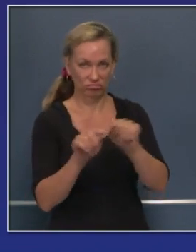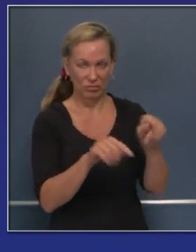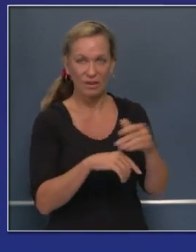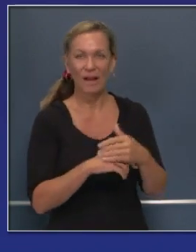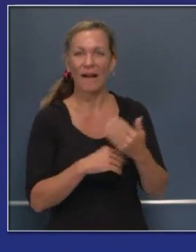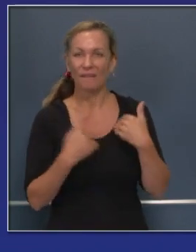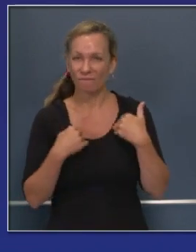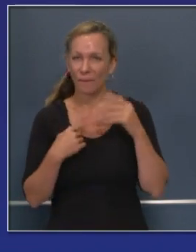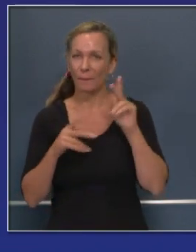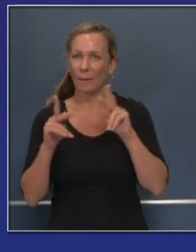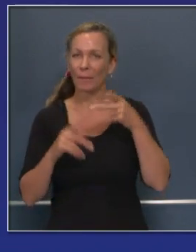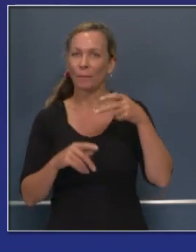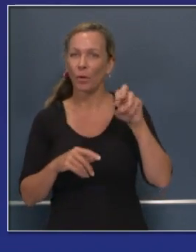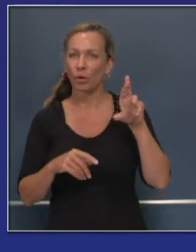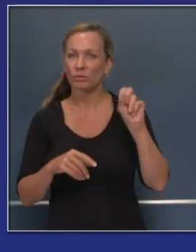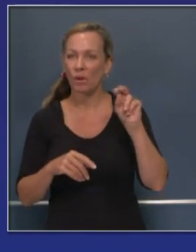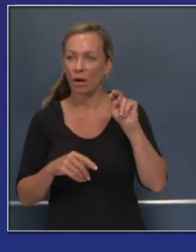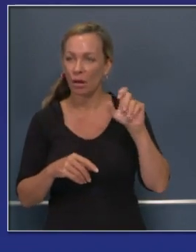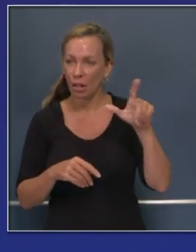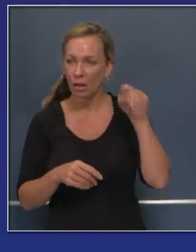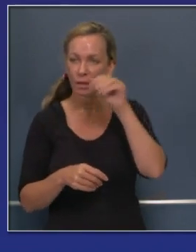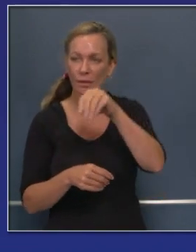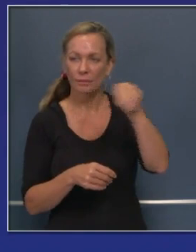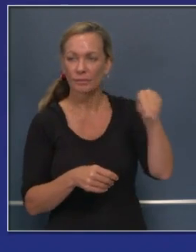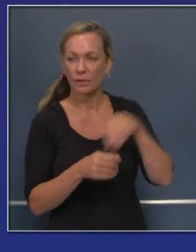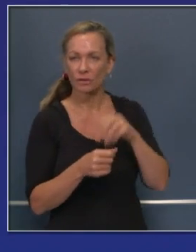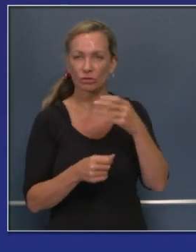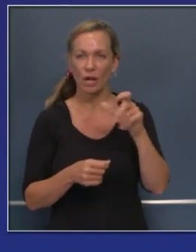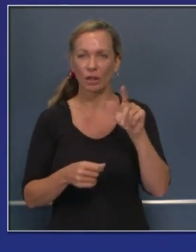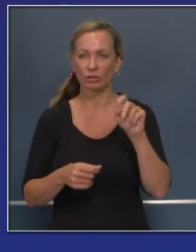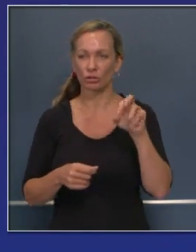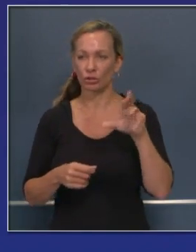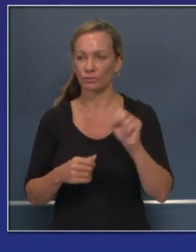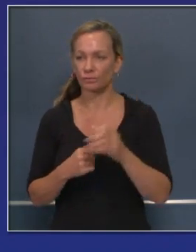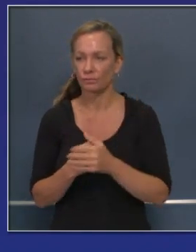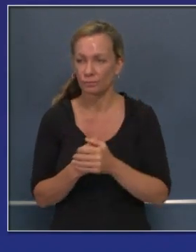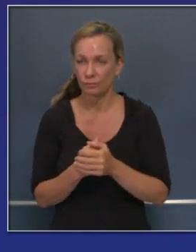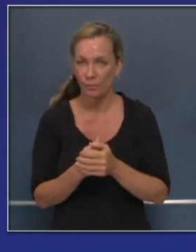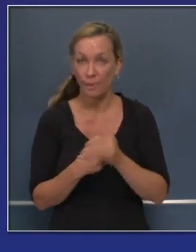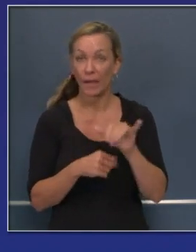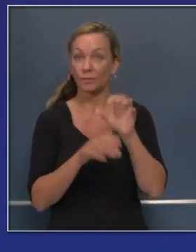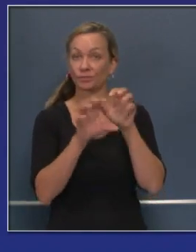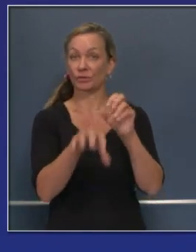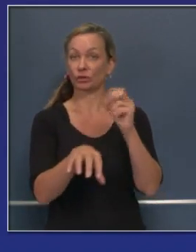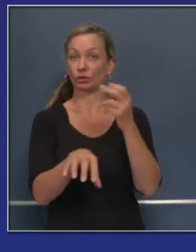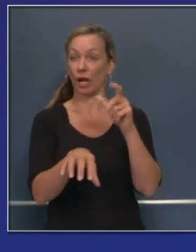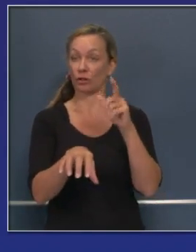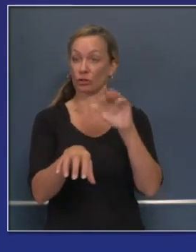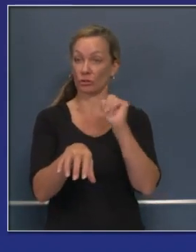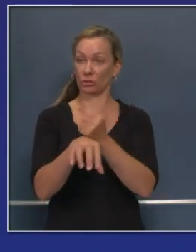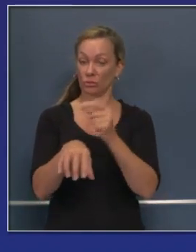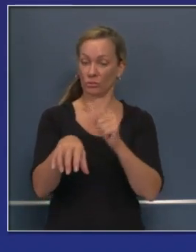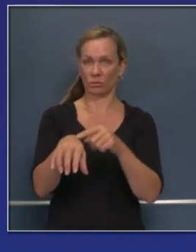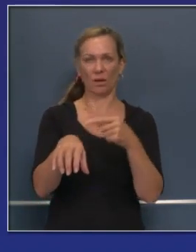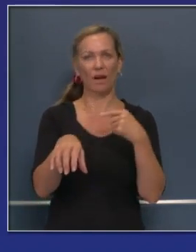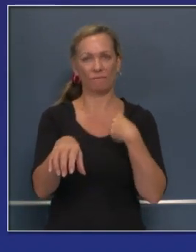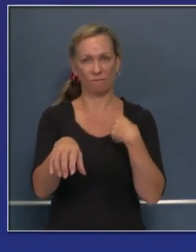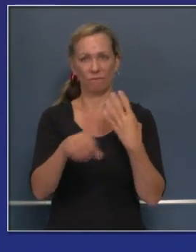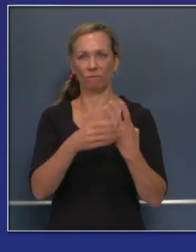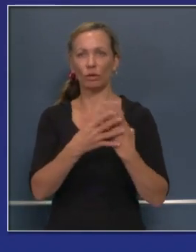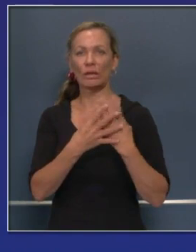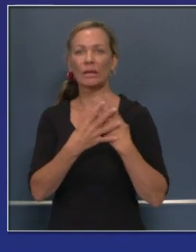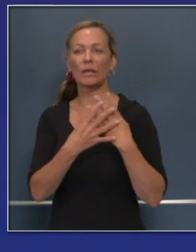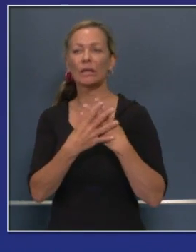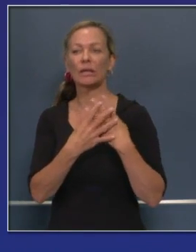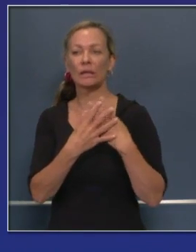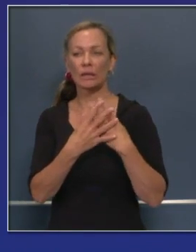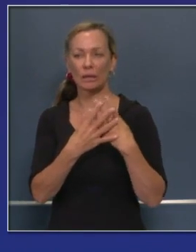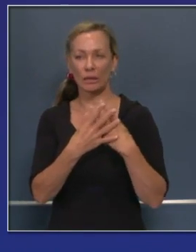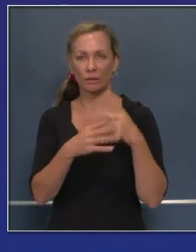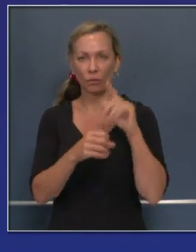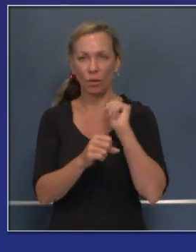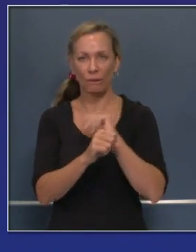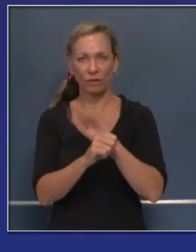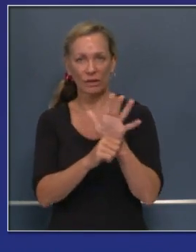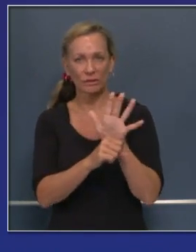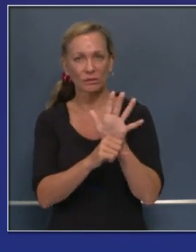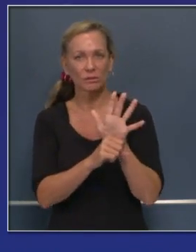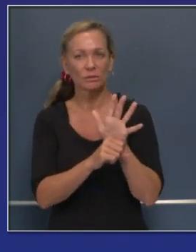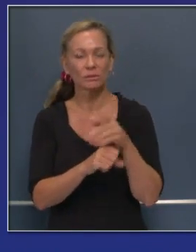LET ME GIVE YOU A BRIEF EXAMPLE.